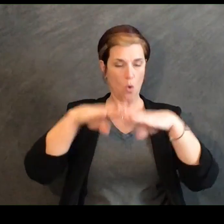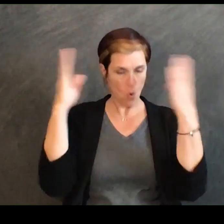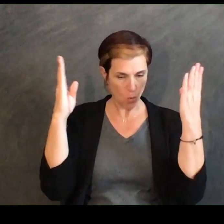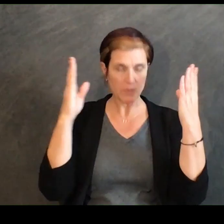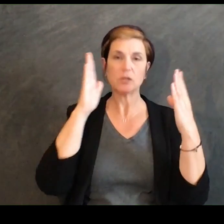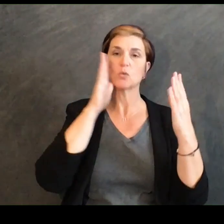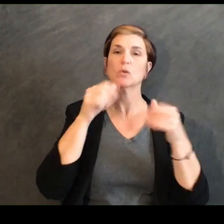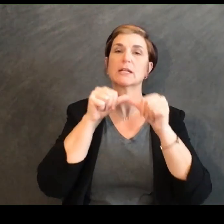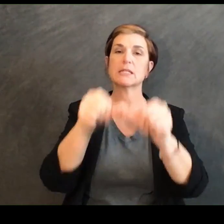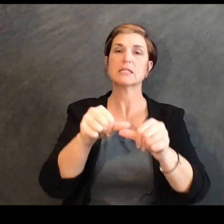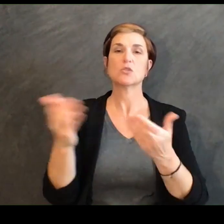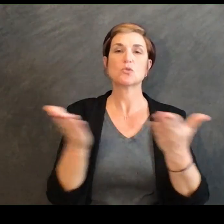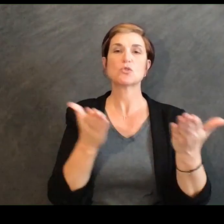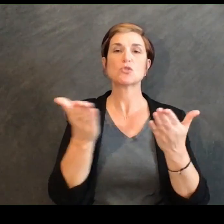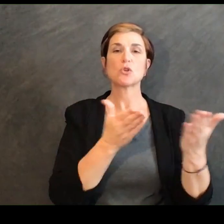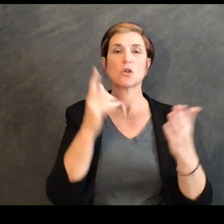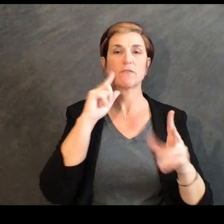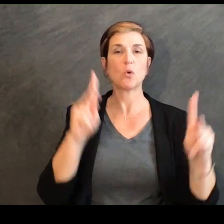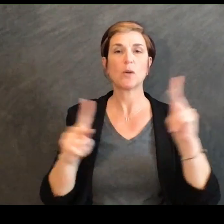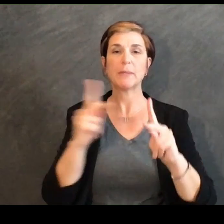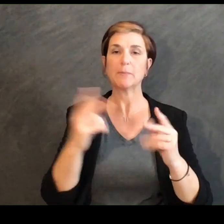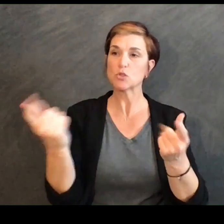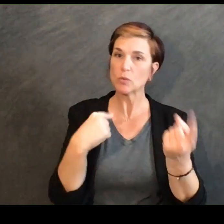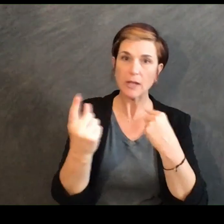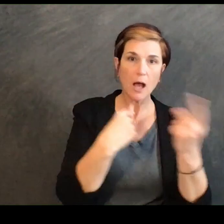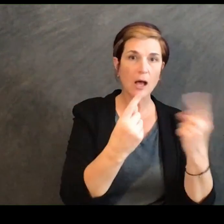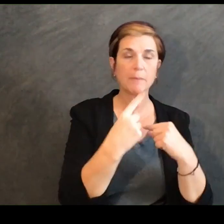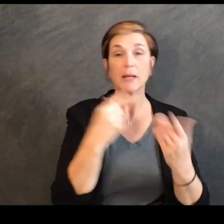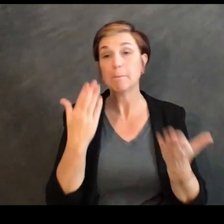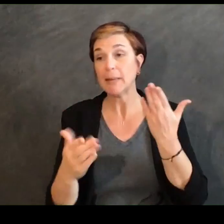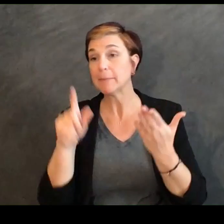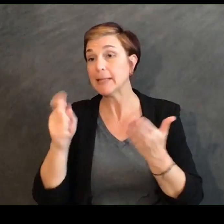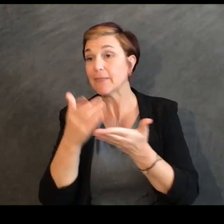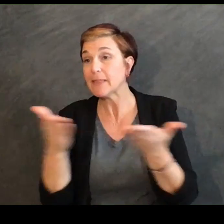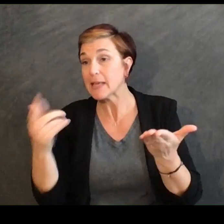consumer whose rapidly stocking up on household essentials key food and